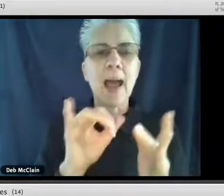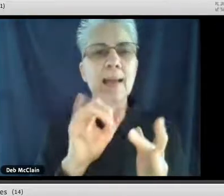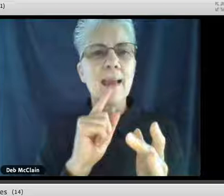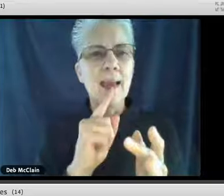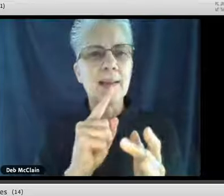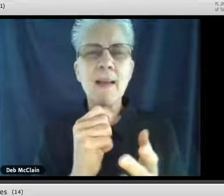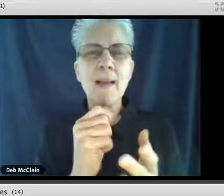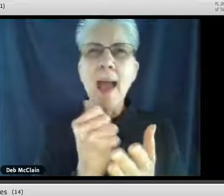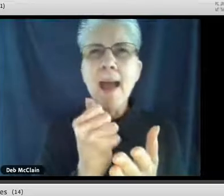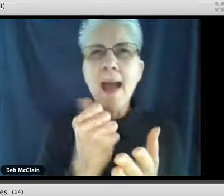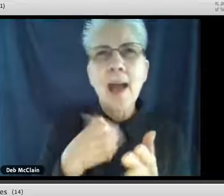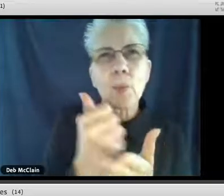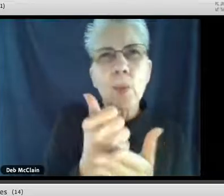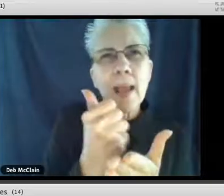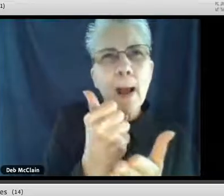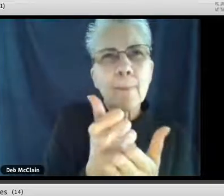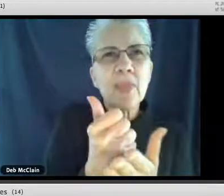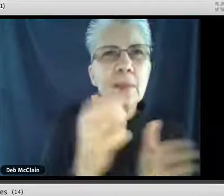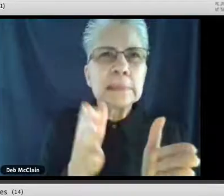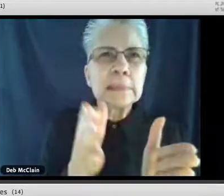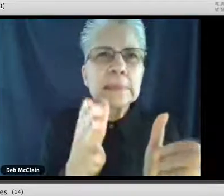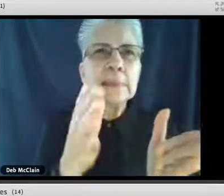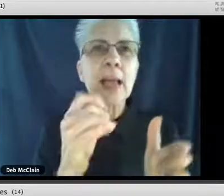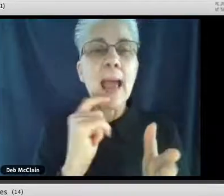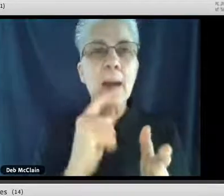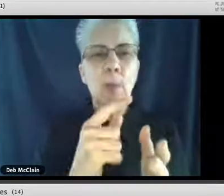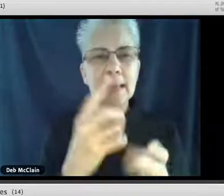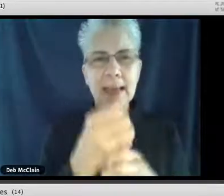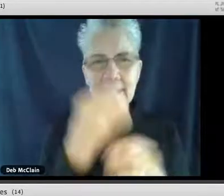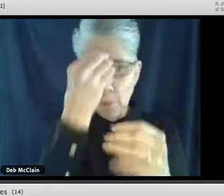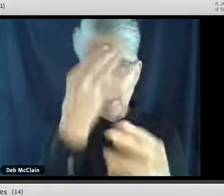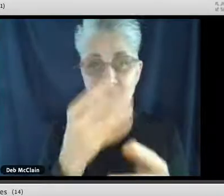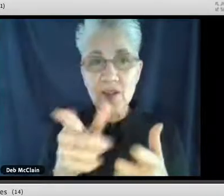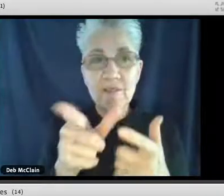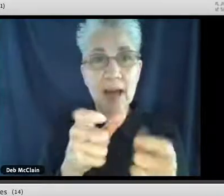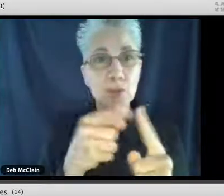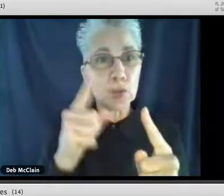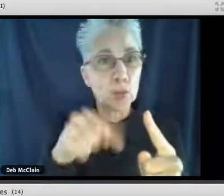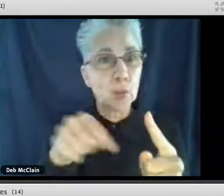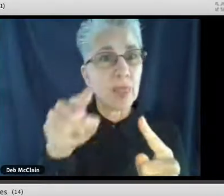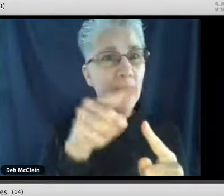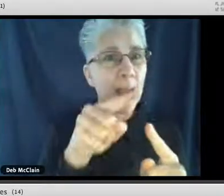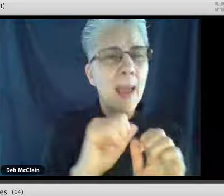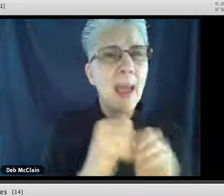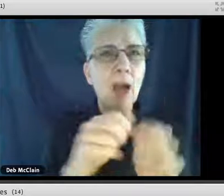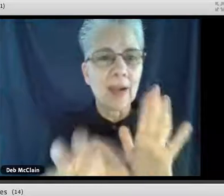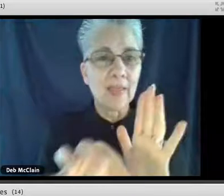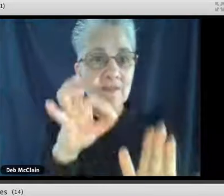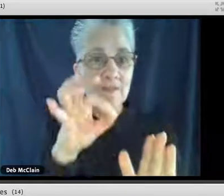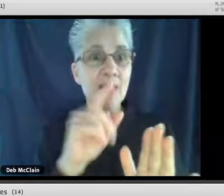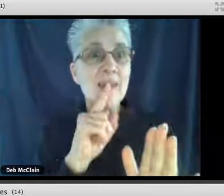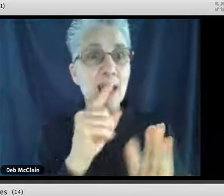How can we save them time? How can we get their information faster to them? How can they find that actual information?